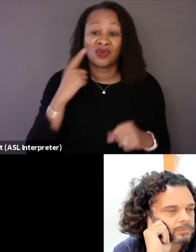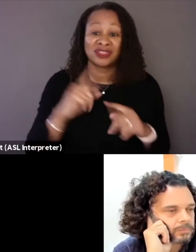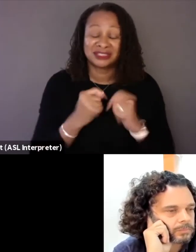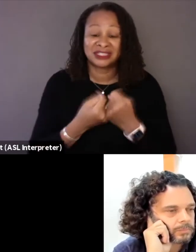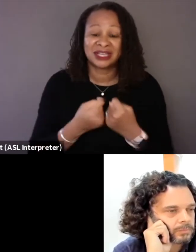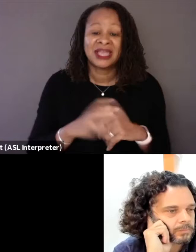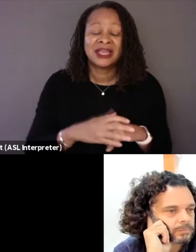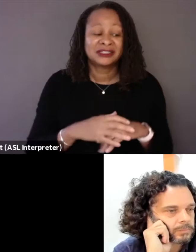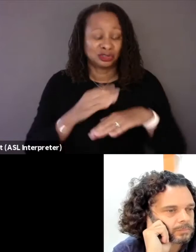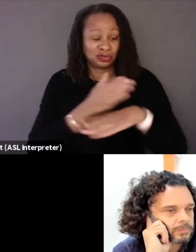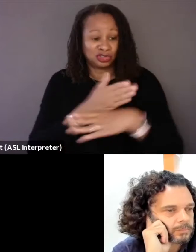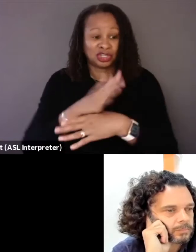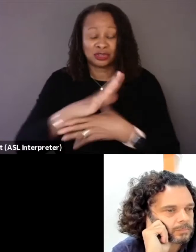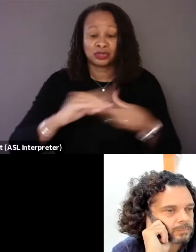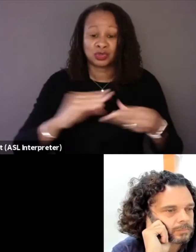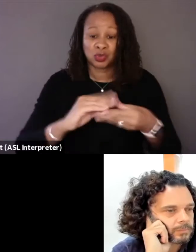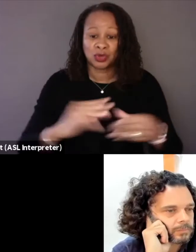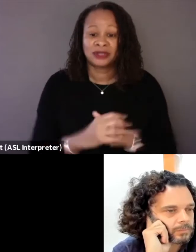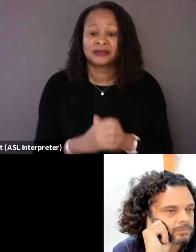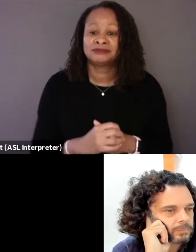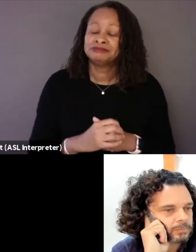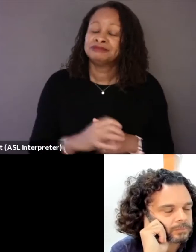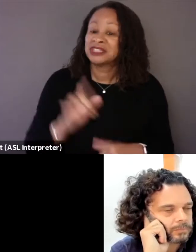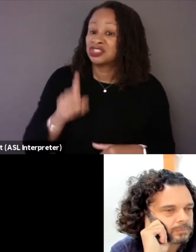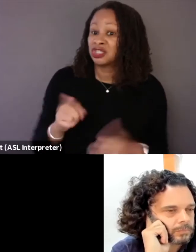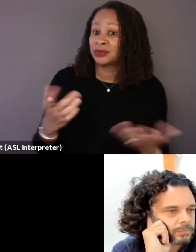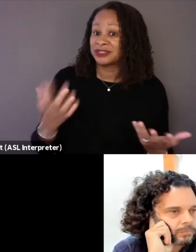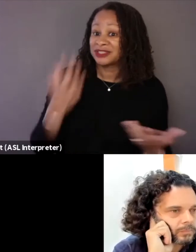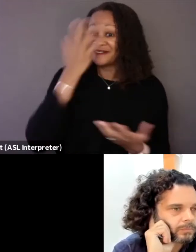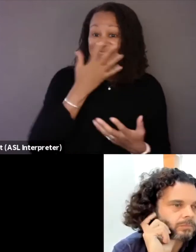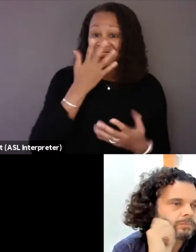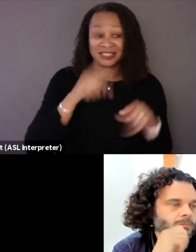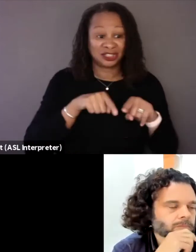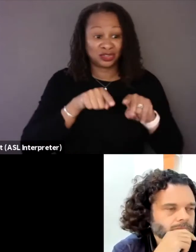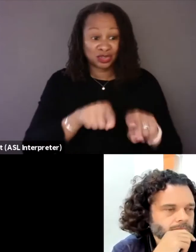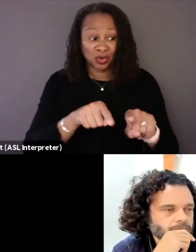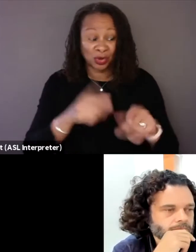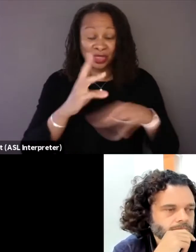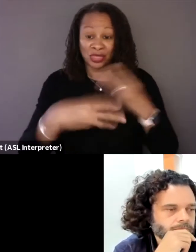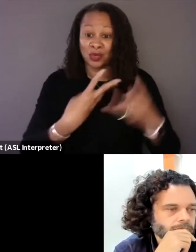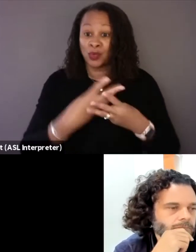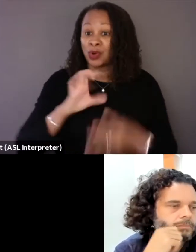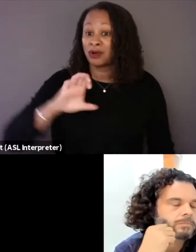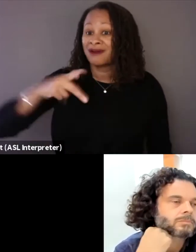story out and she has sorta, you know, that faced during the world cup and any of the press that they got on it.